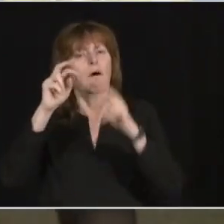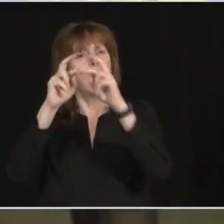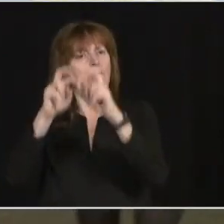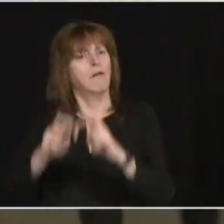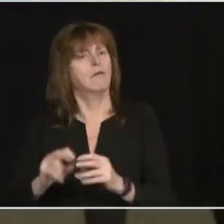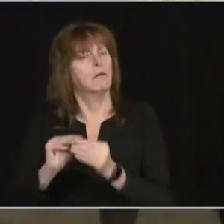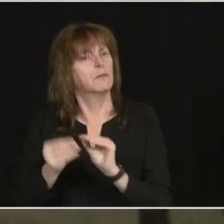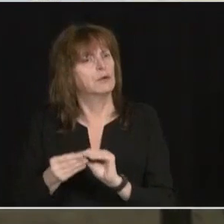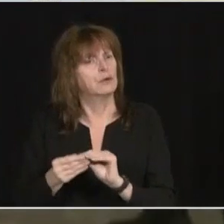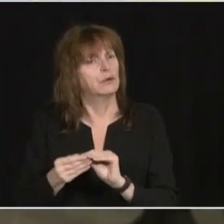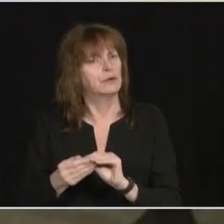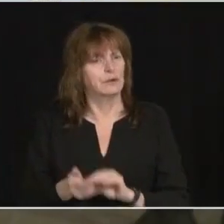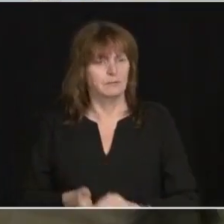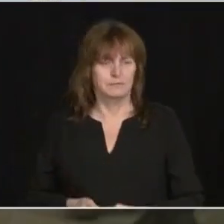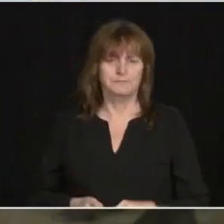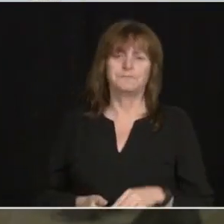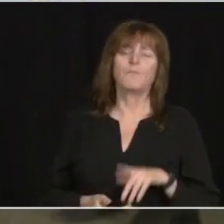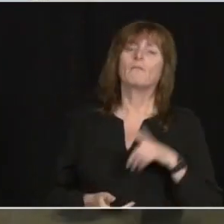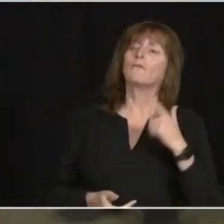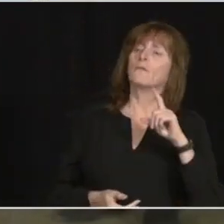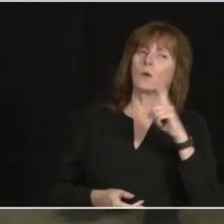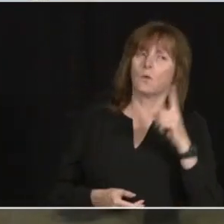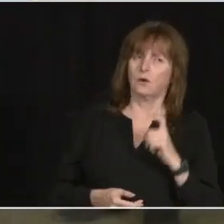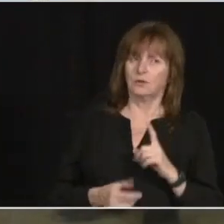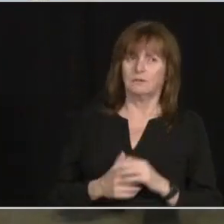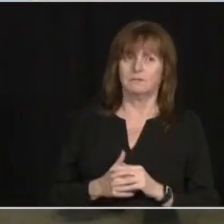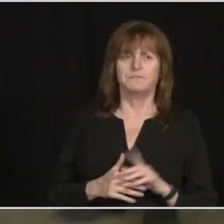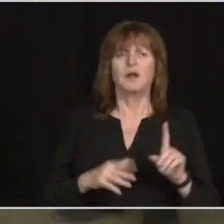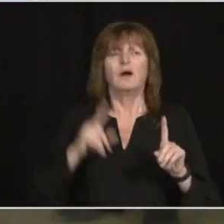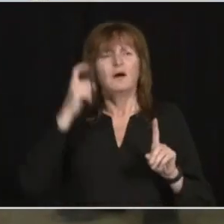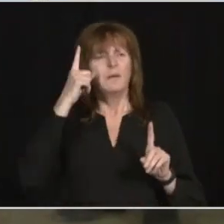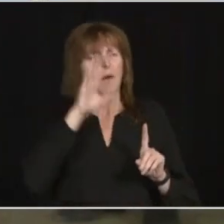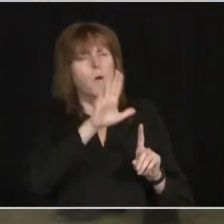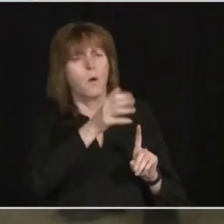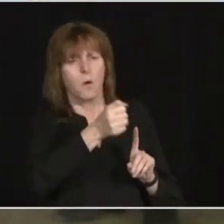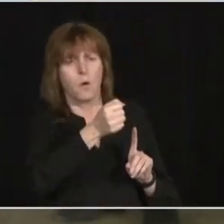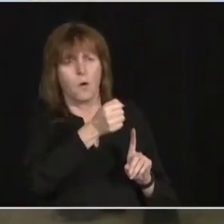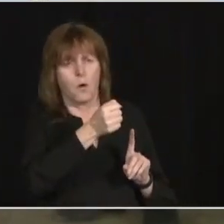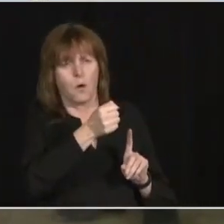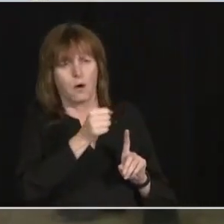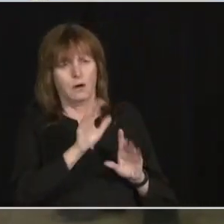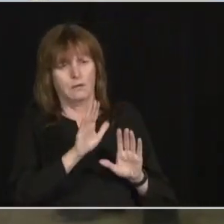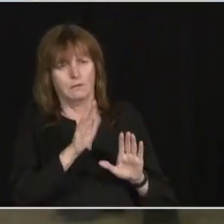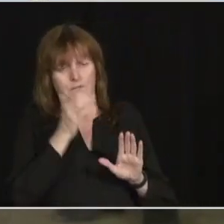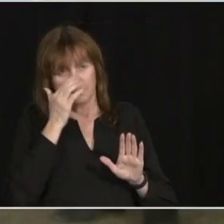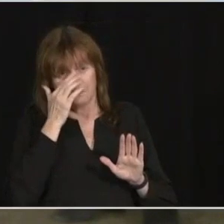PREMIER DOUG FORD: Before we start the last, I want to apologize to Brian Lilley.